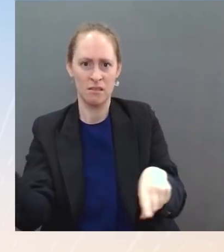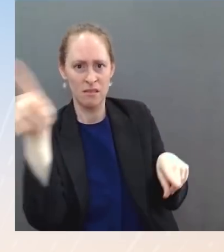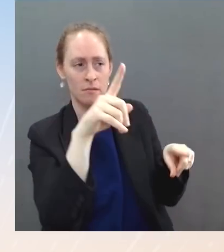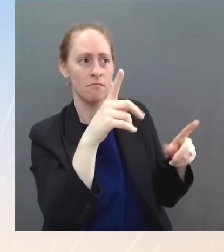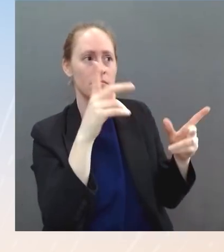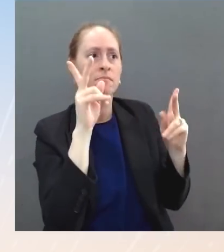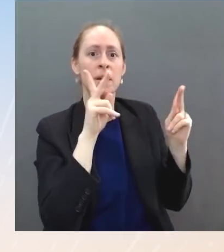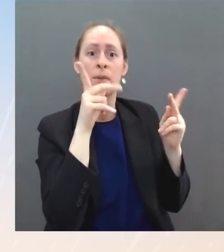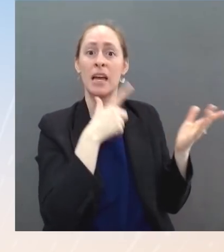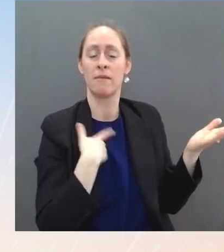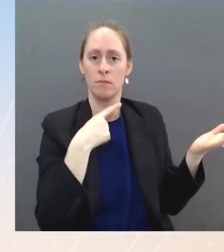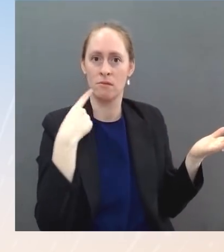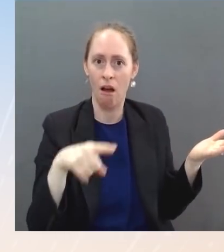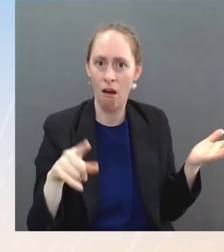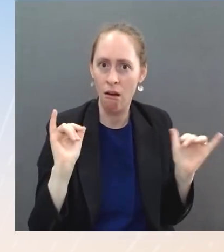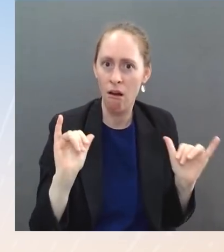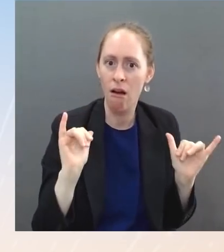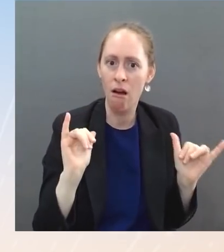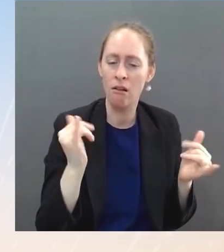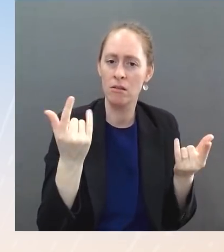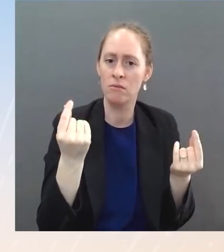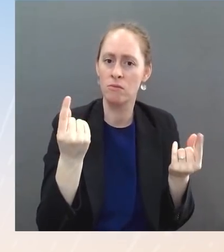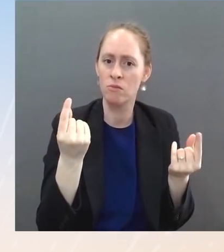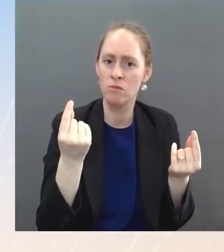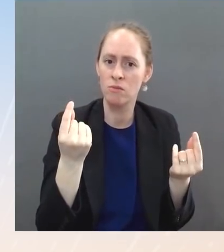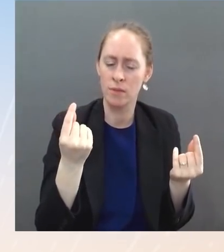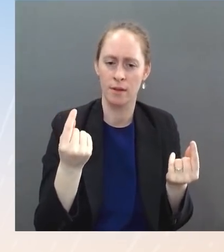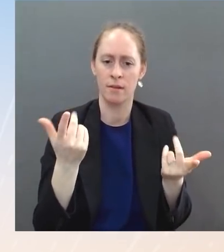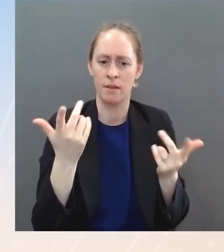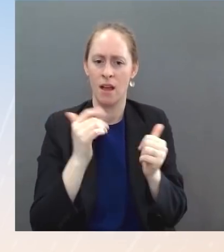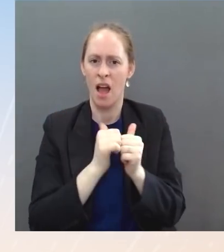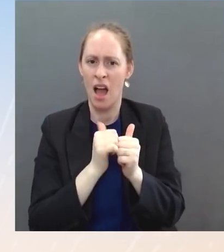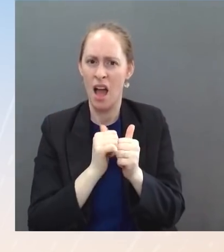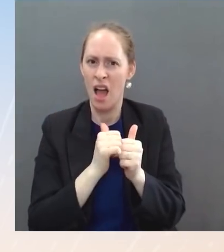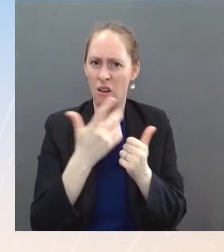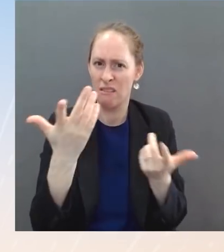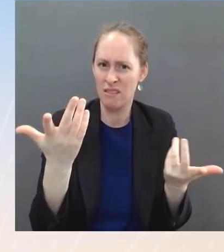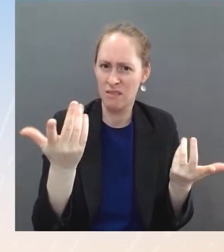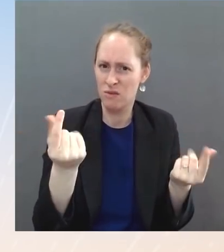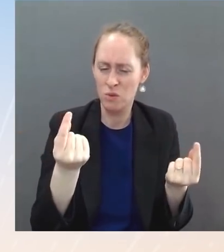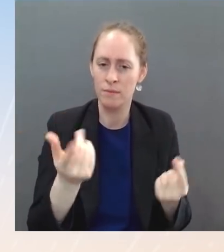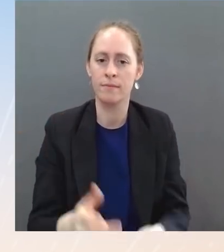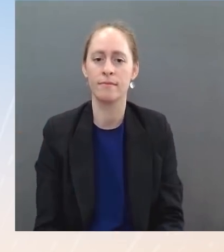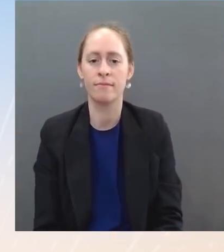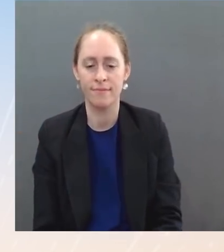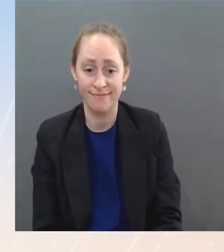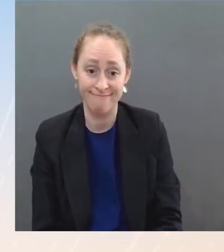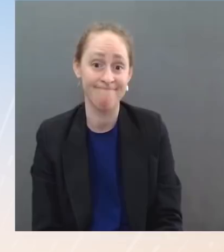that the Kremlin is working overtime to close down the information space inside of Russia,